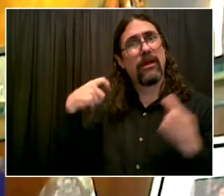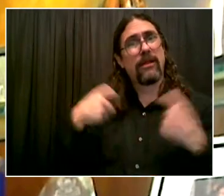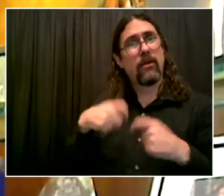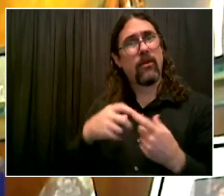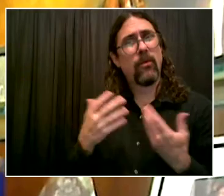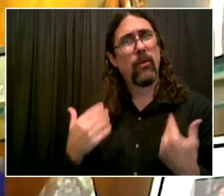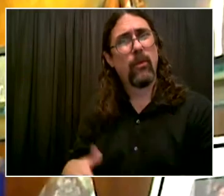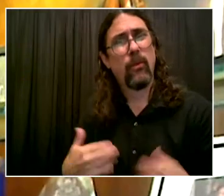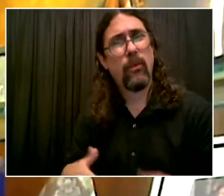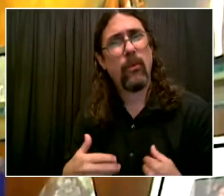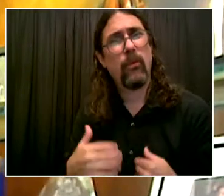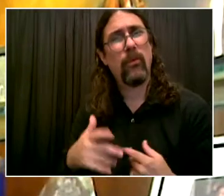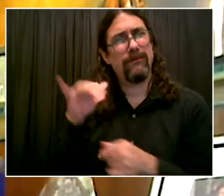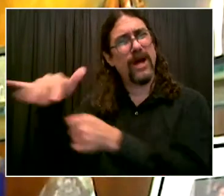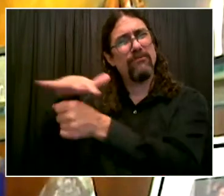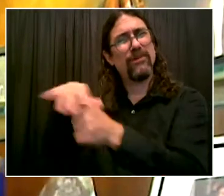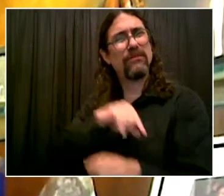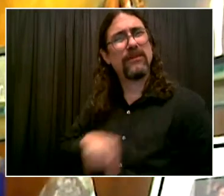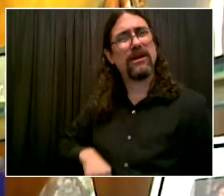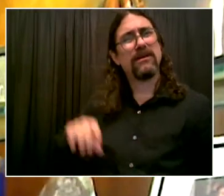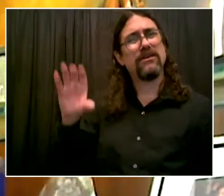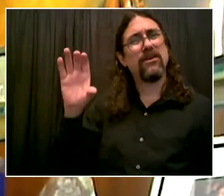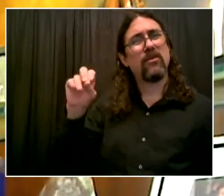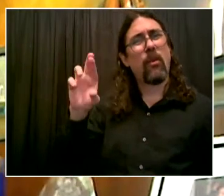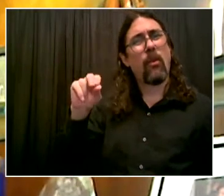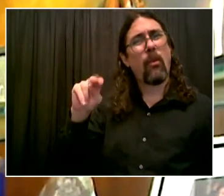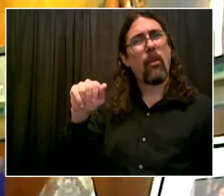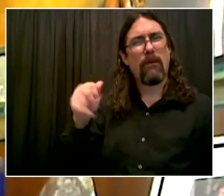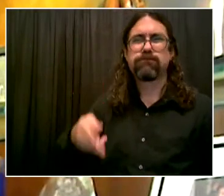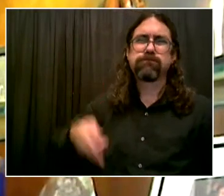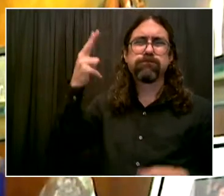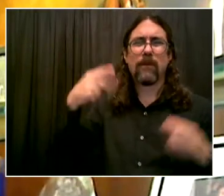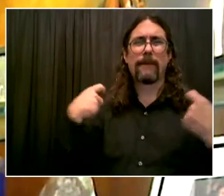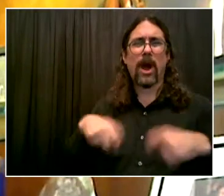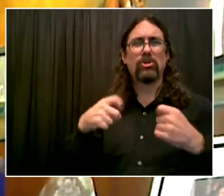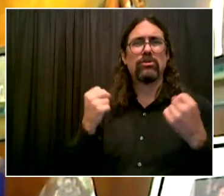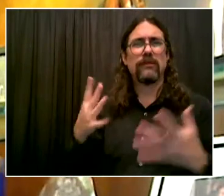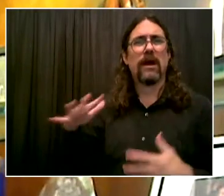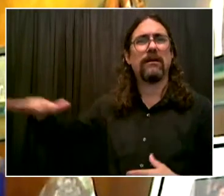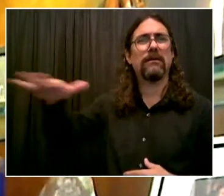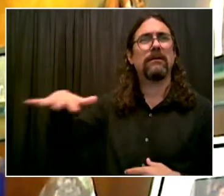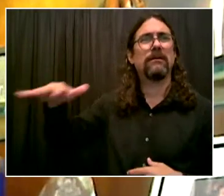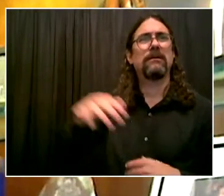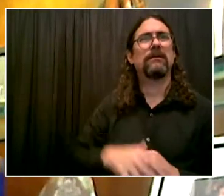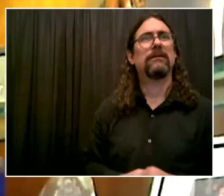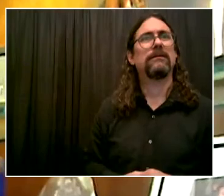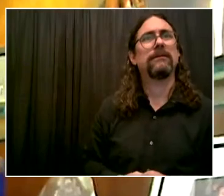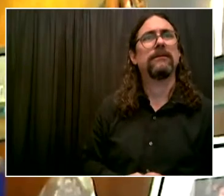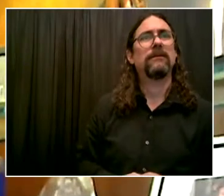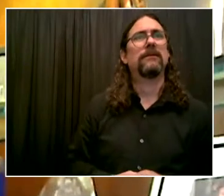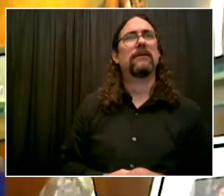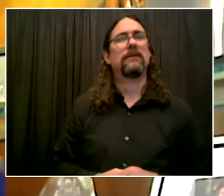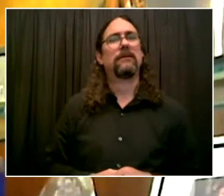OUTSKIRTS OF CORONA, THE NEIGHBORHOOD THAT WAS HIT HARDEST AT THE INCEPTION OF THE PANDEMIC.